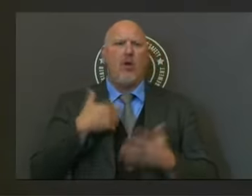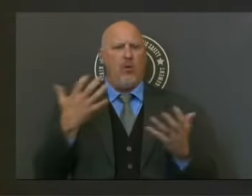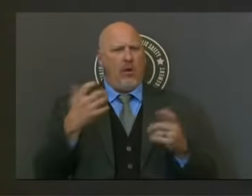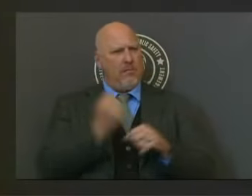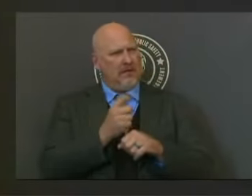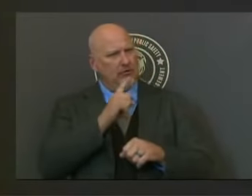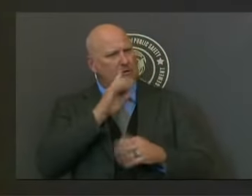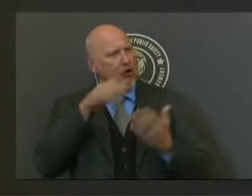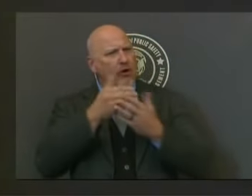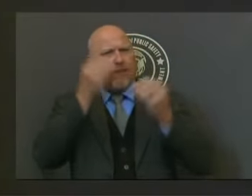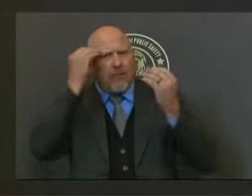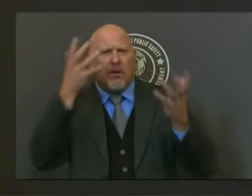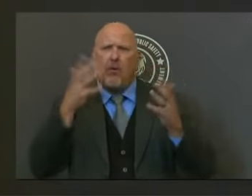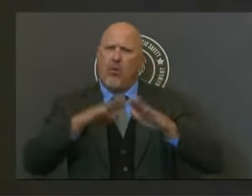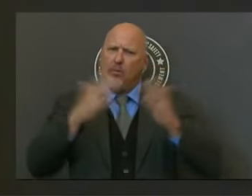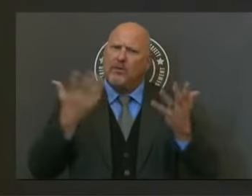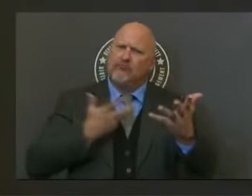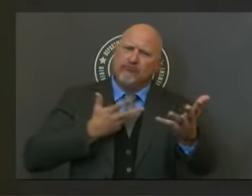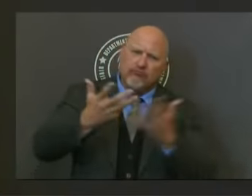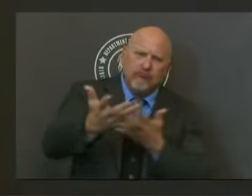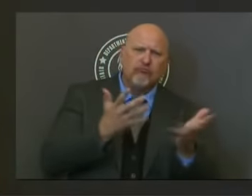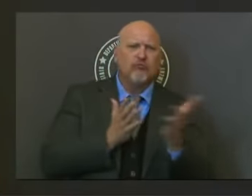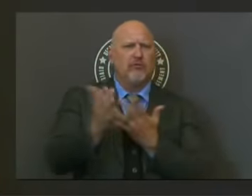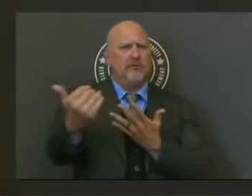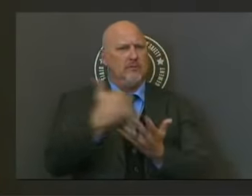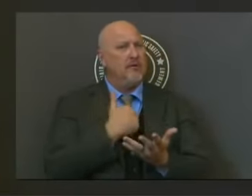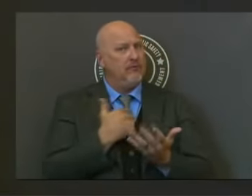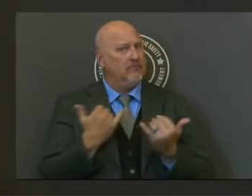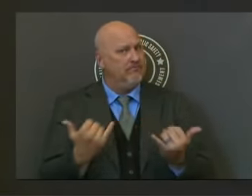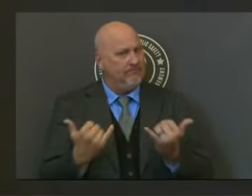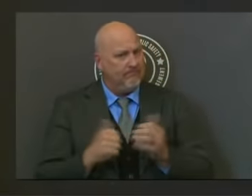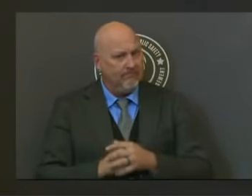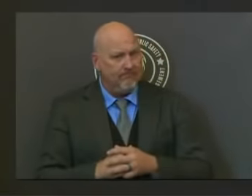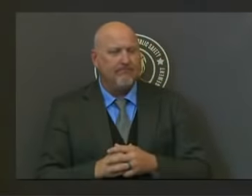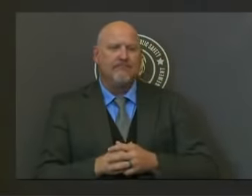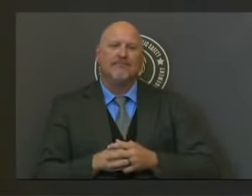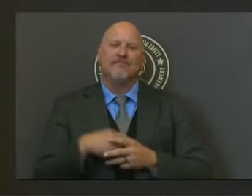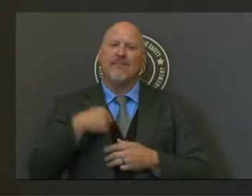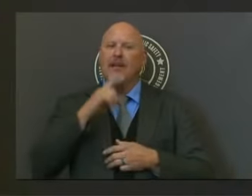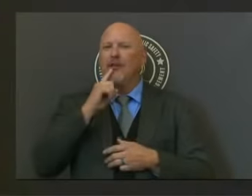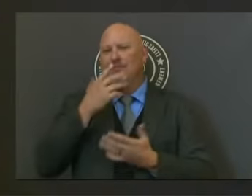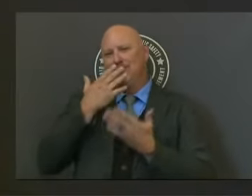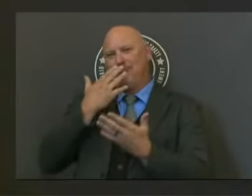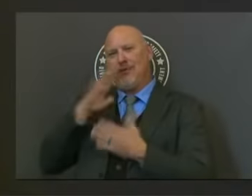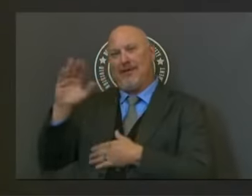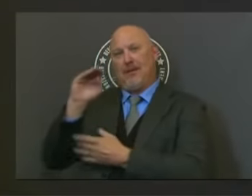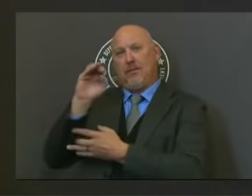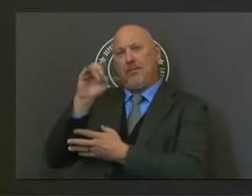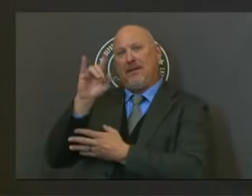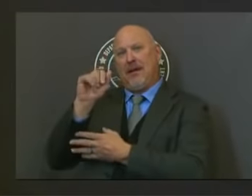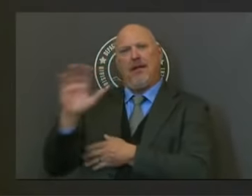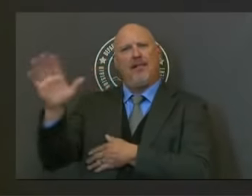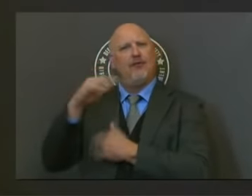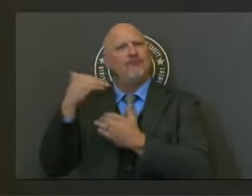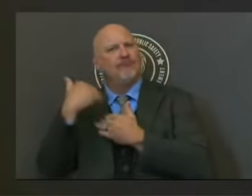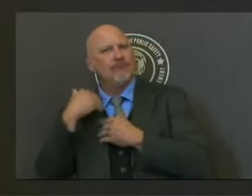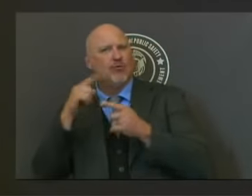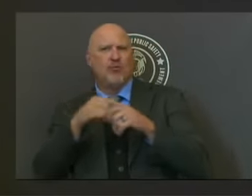some questions and talk about the current events of the day and we appreciate the press it's involved in this effort I recognize the responsibility that I have to report to the public in essence they hired me to be the governor and we have a responsibility open and transparent to talk about issues no matter how difficult they may